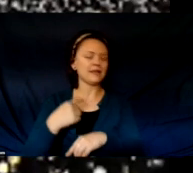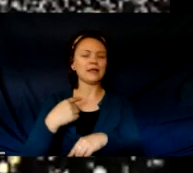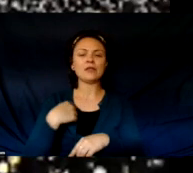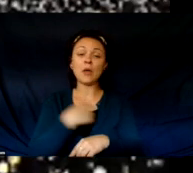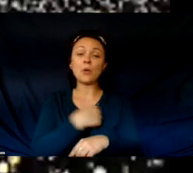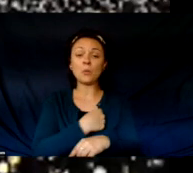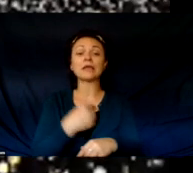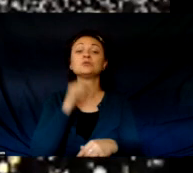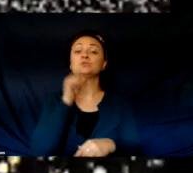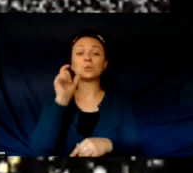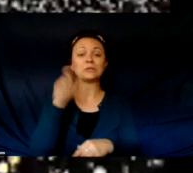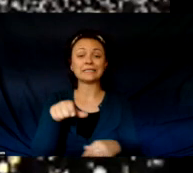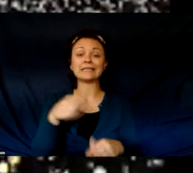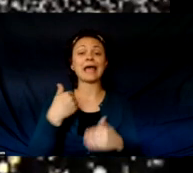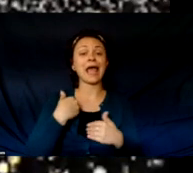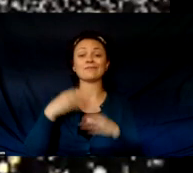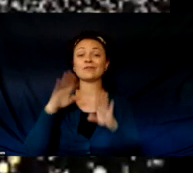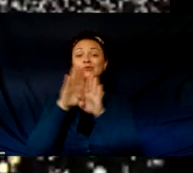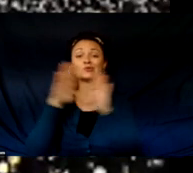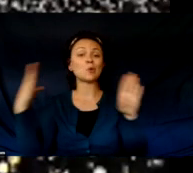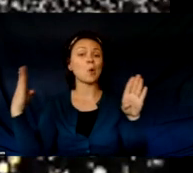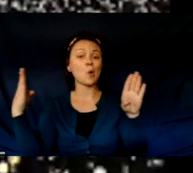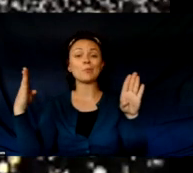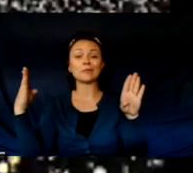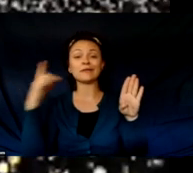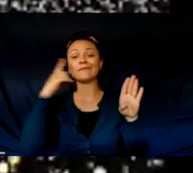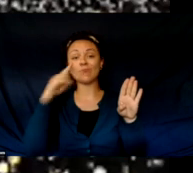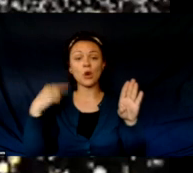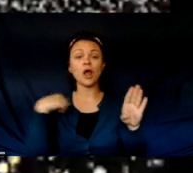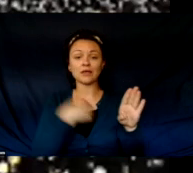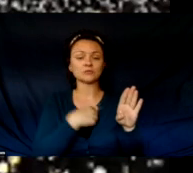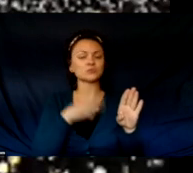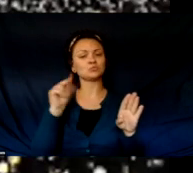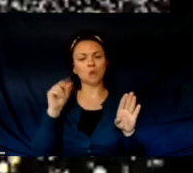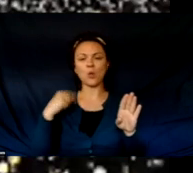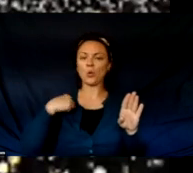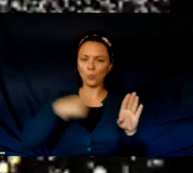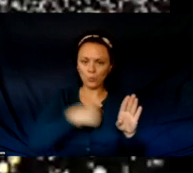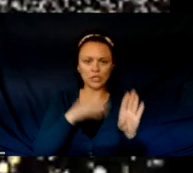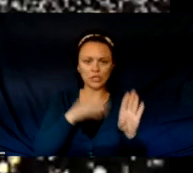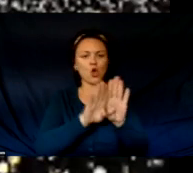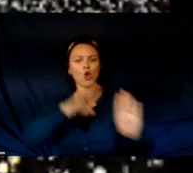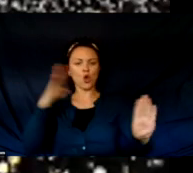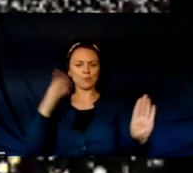for us by anyone else but us. Then I think equality will actually